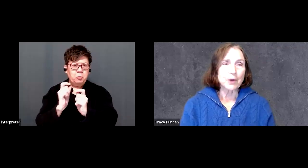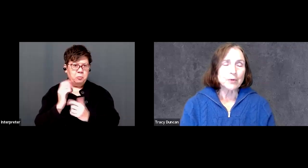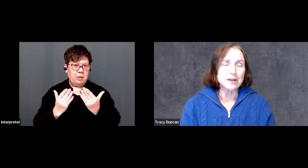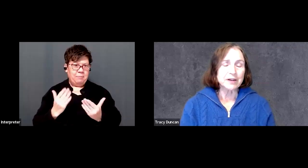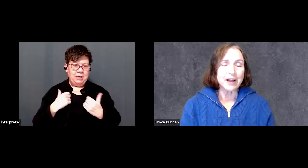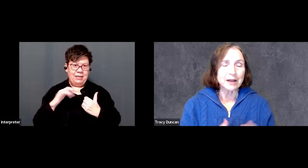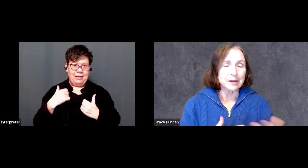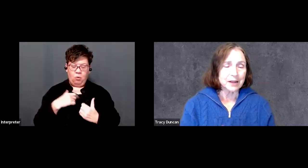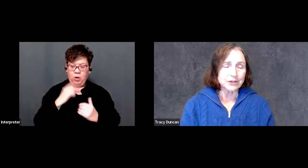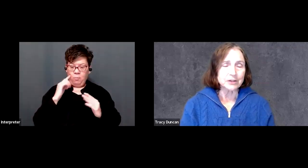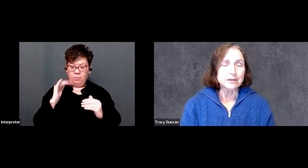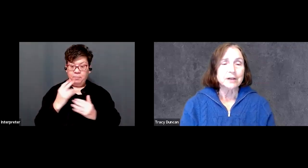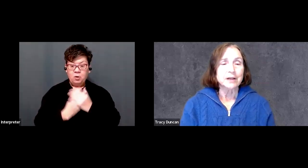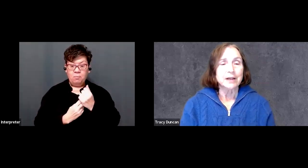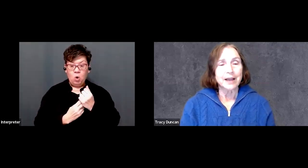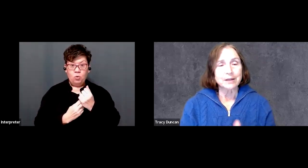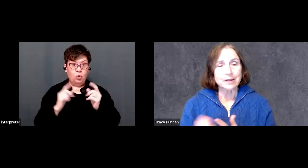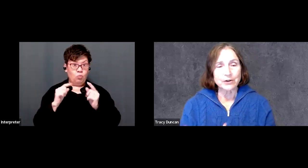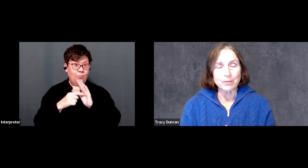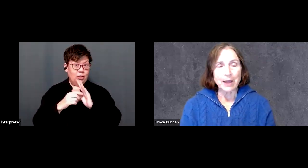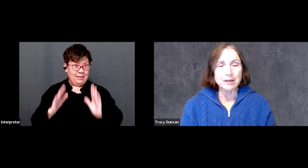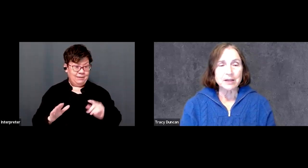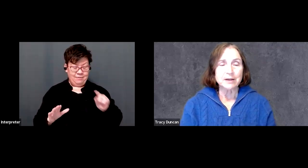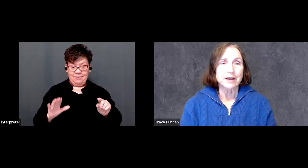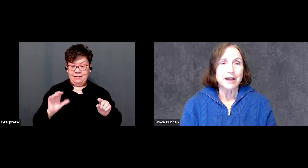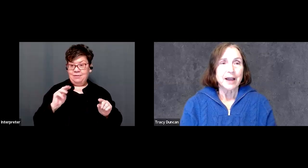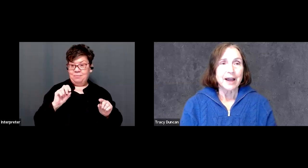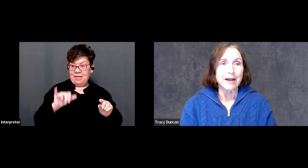Both Representative Alexander and Senator Massey